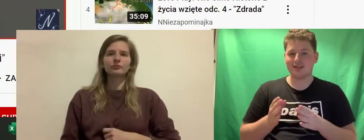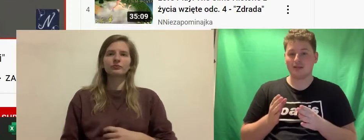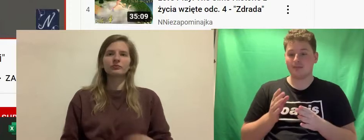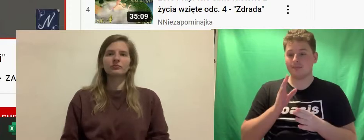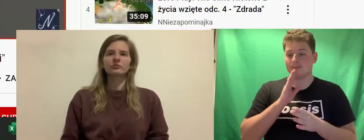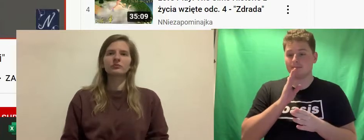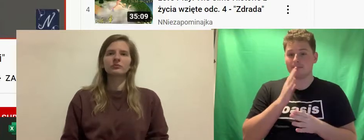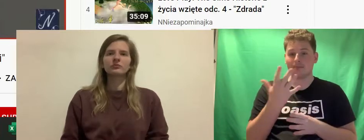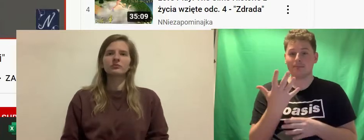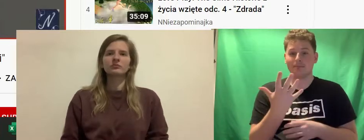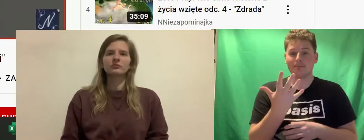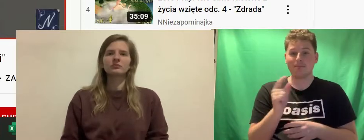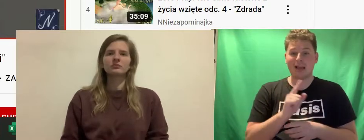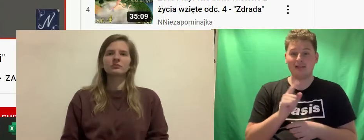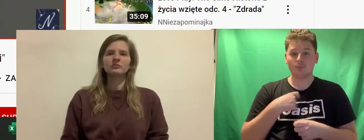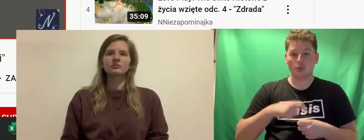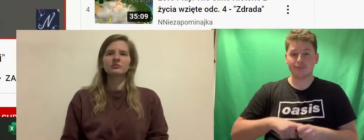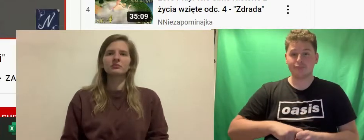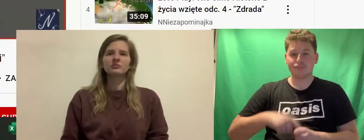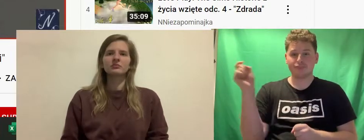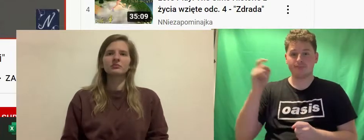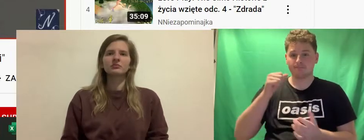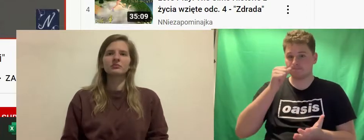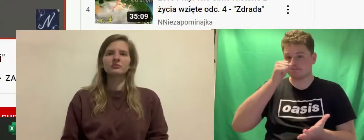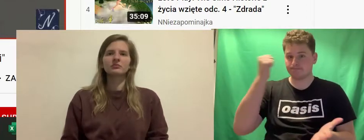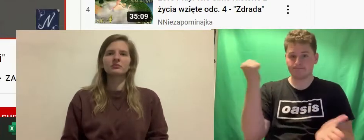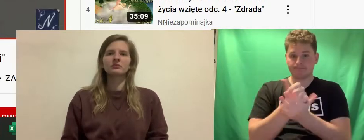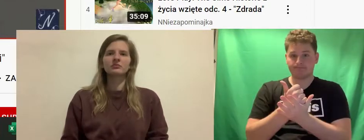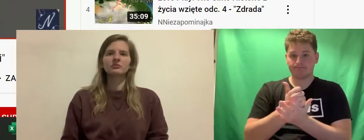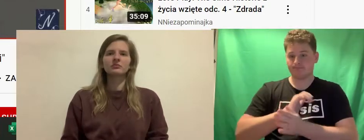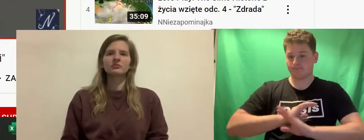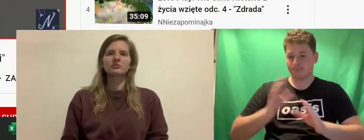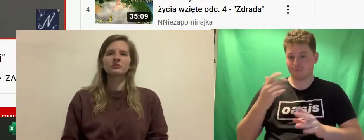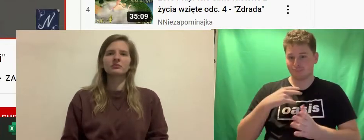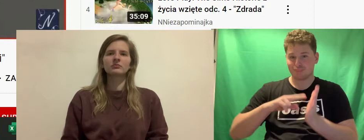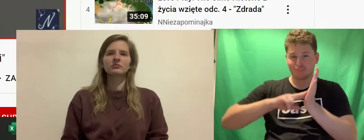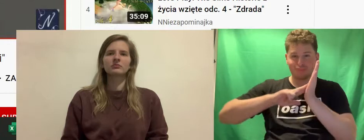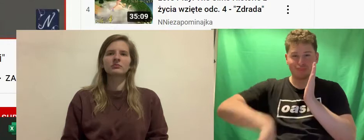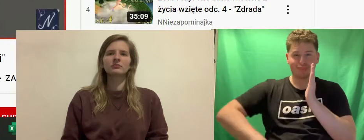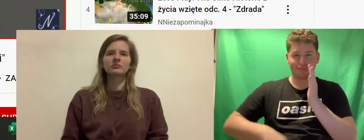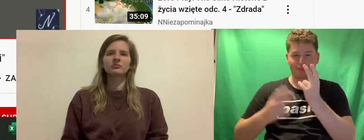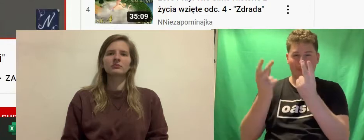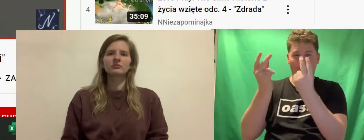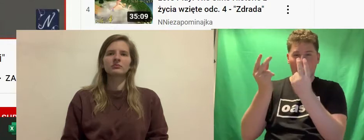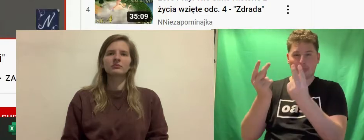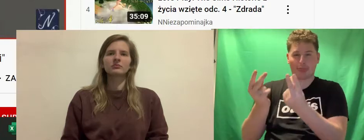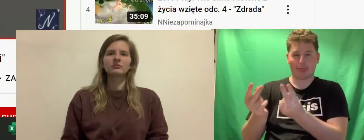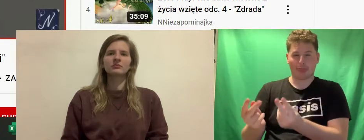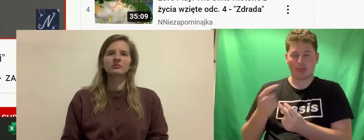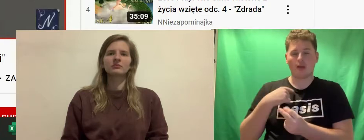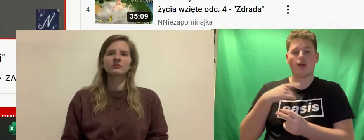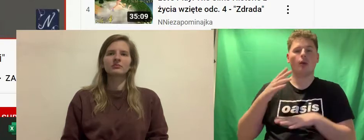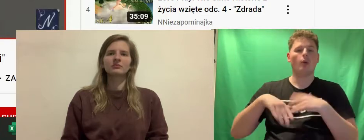A: at first I was very pleased how Sims 4 has already come out, after sunbathing game sims 4, unfortunately, disappointed me very much, after 5 minutes gave up